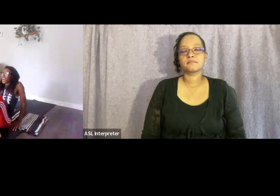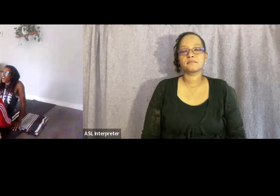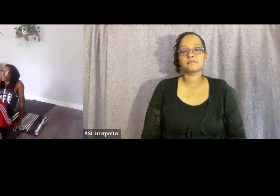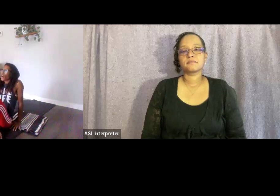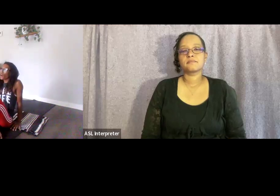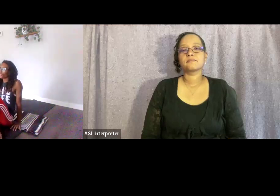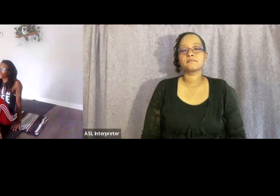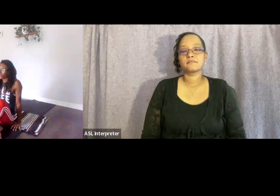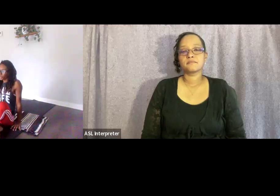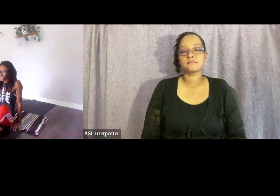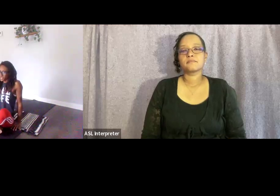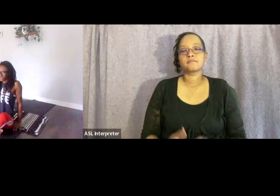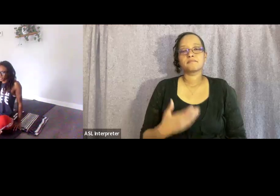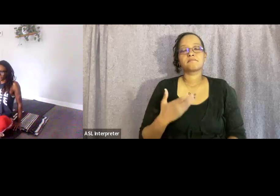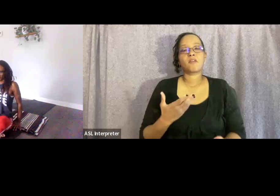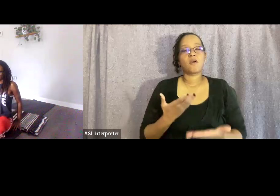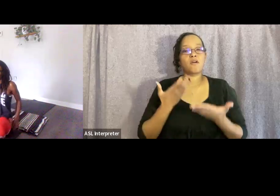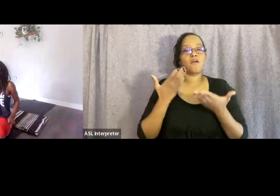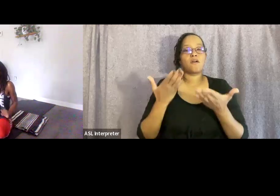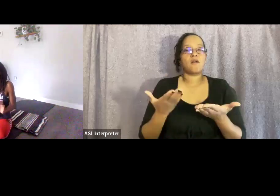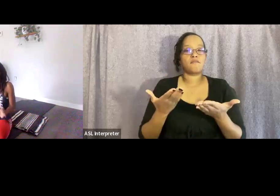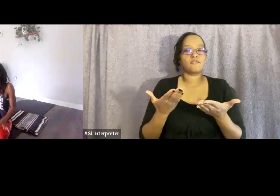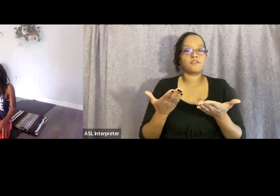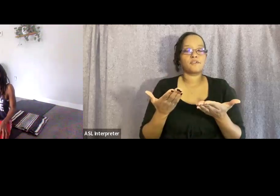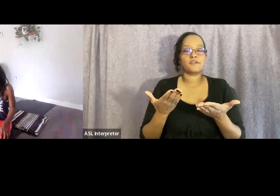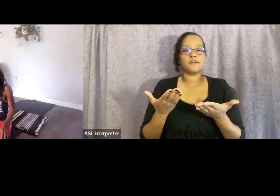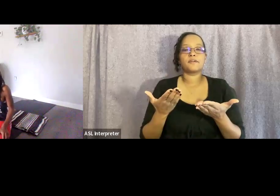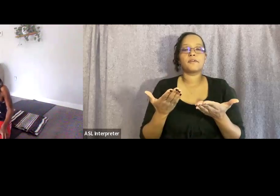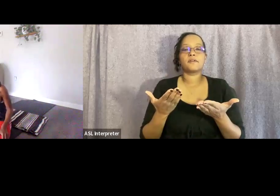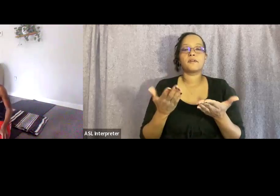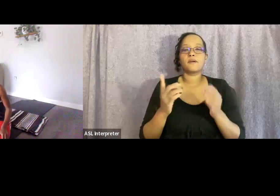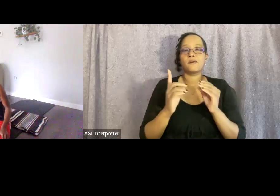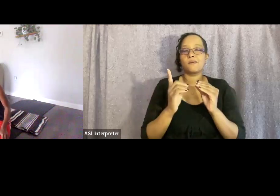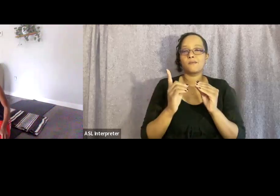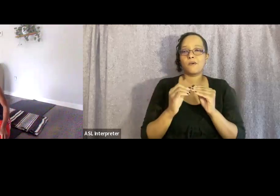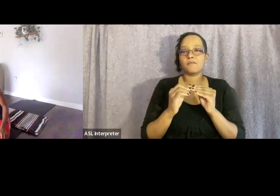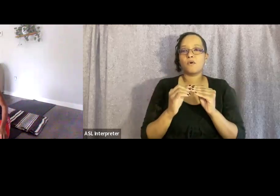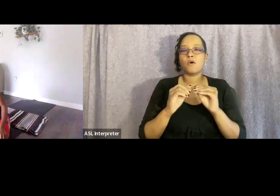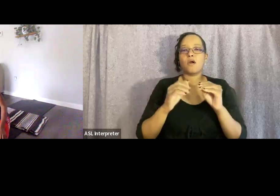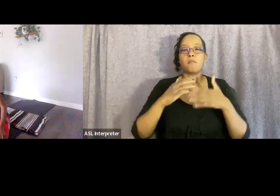And I'll offer, from here, one more shape before we rest.